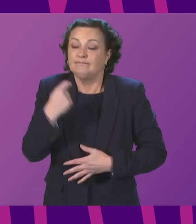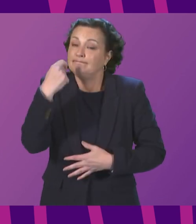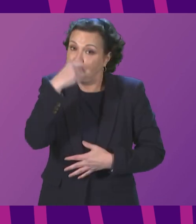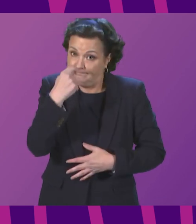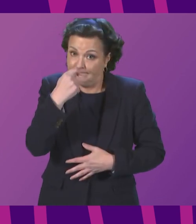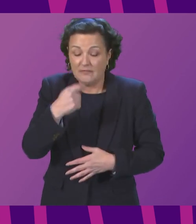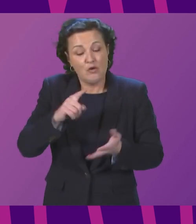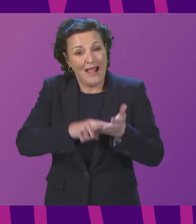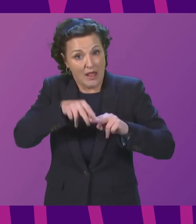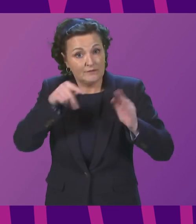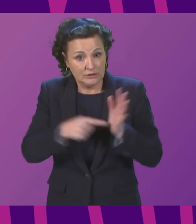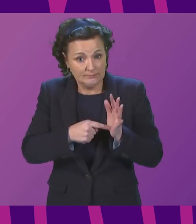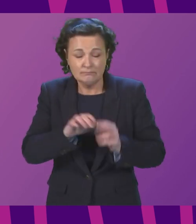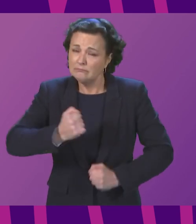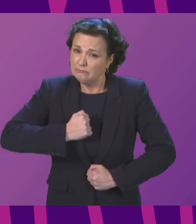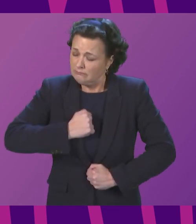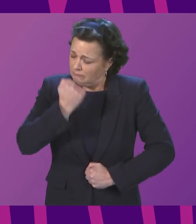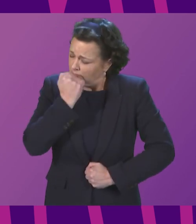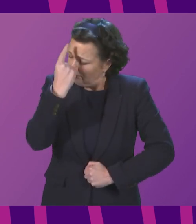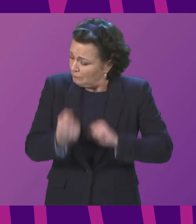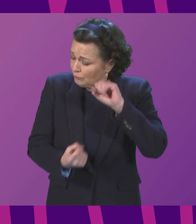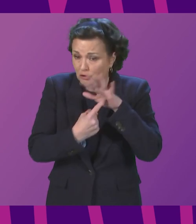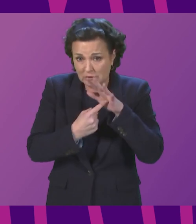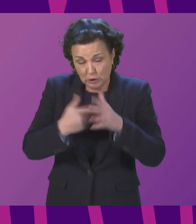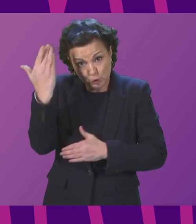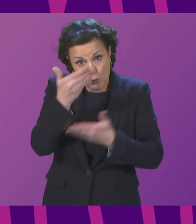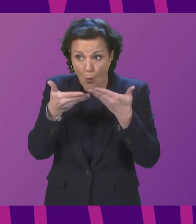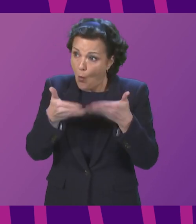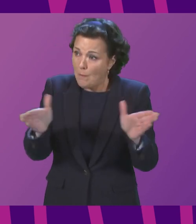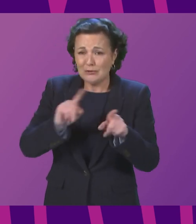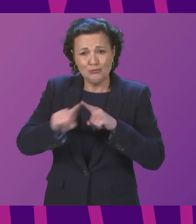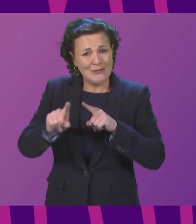Our priority is to keep schools open and to minimise further disruption to education.